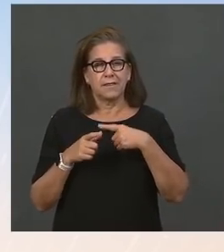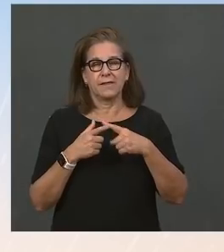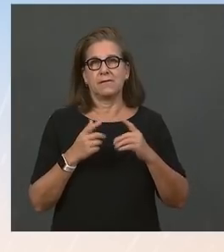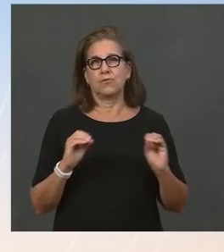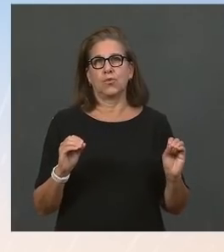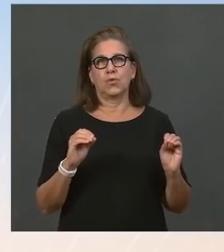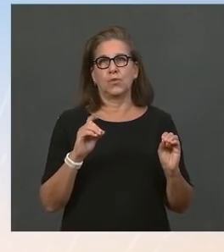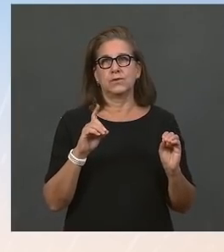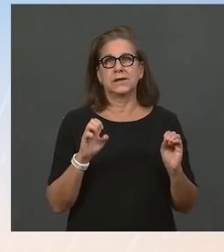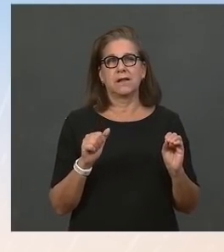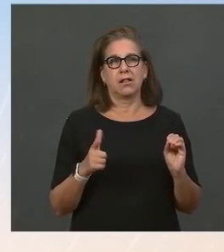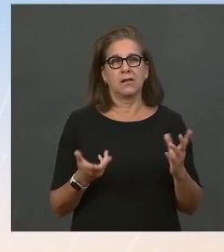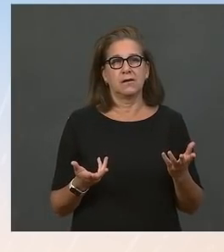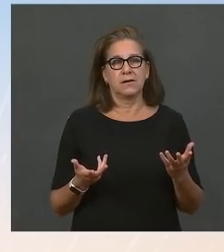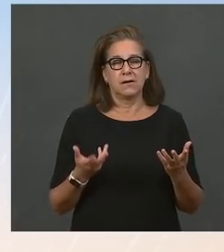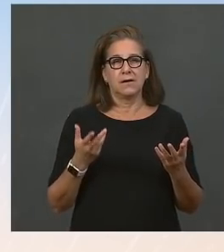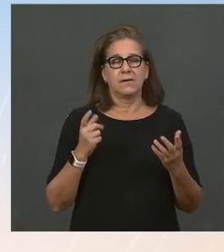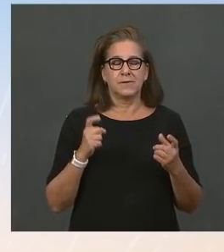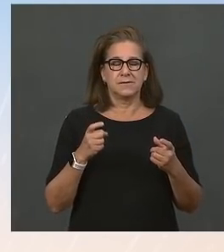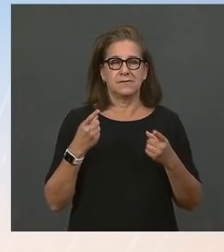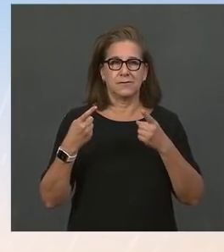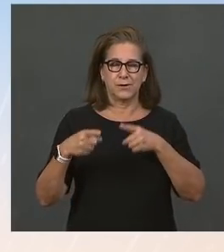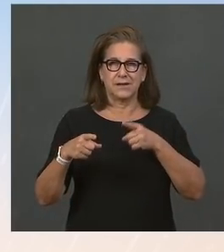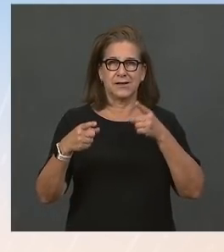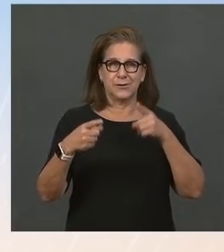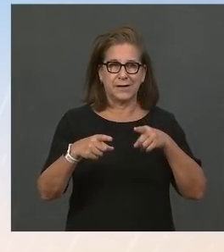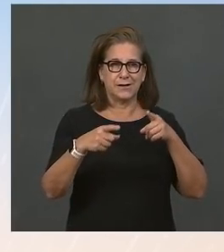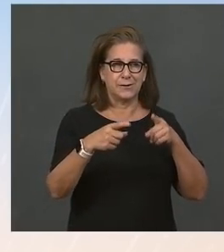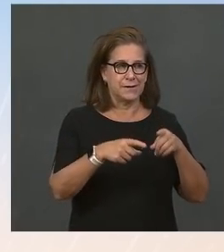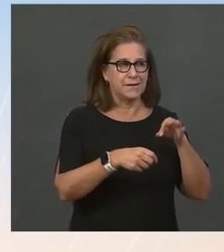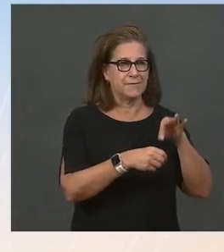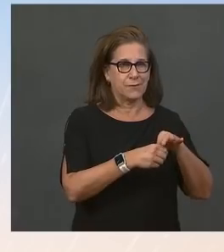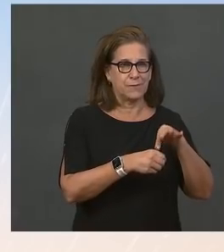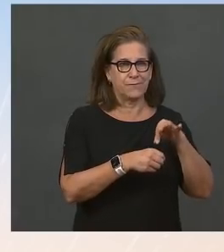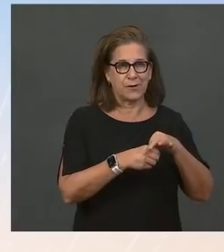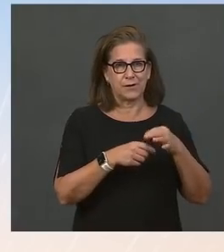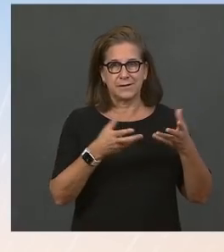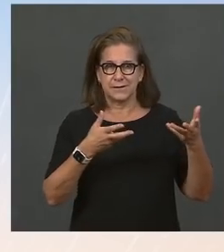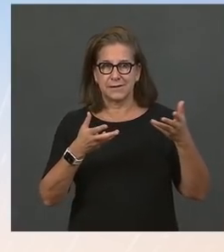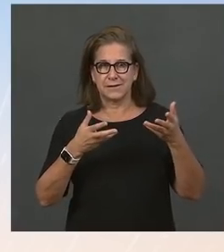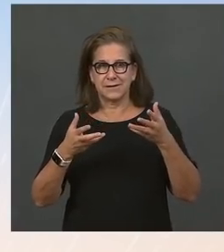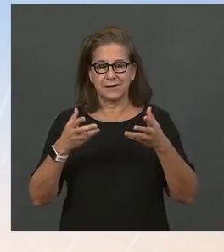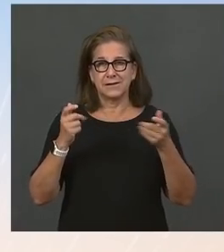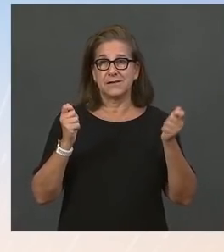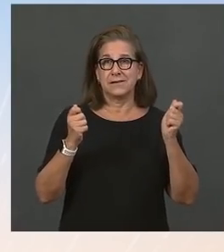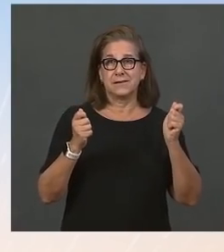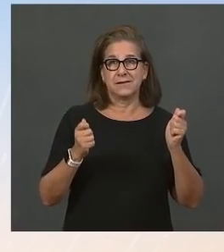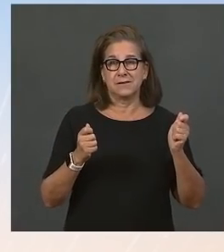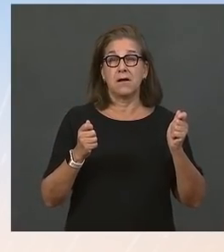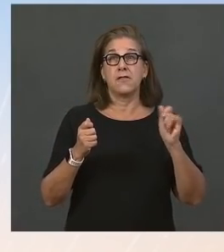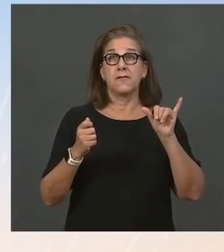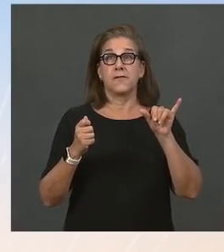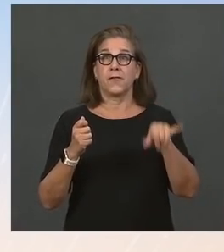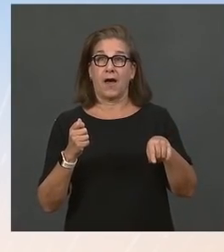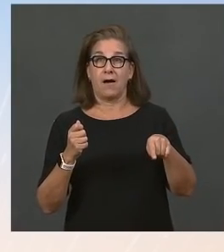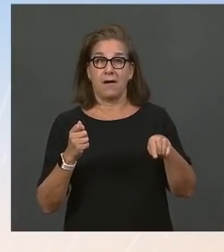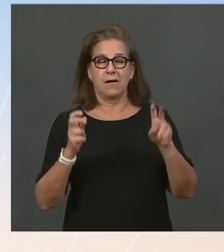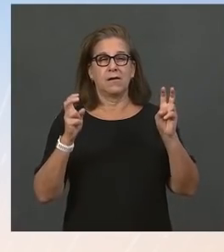to bring the parties together to get a historic package done. And I will note that there's a lot of history for this -- and he talked about this a little bit last night --